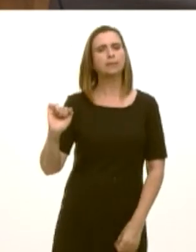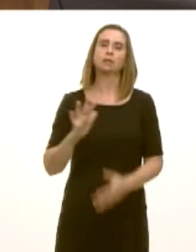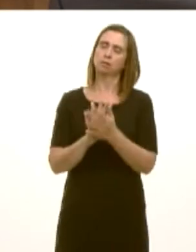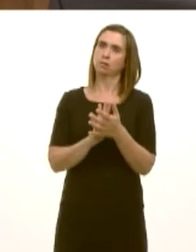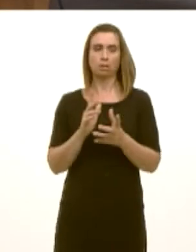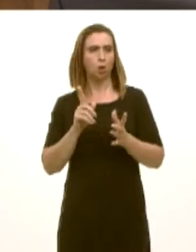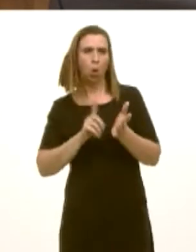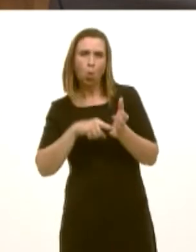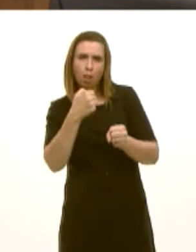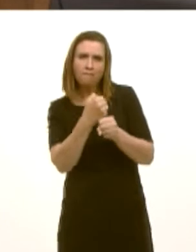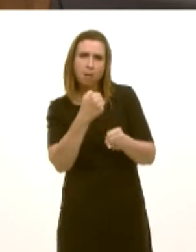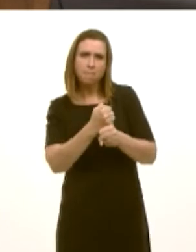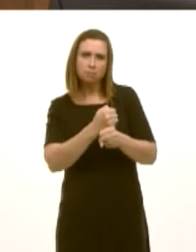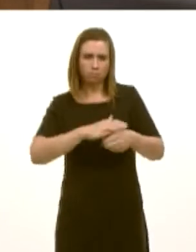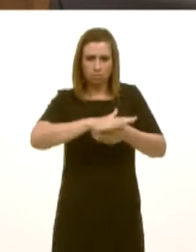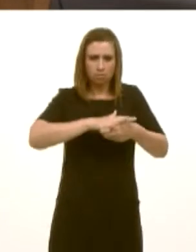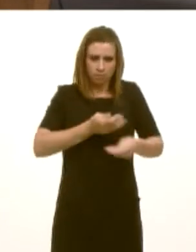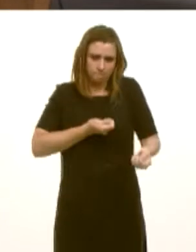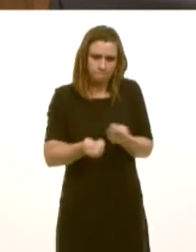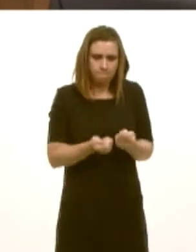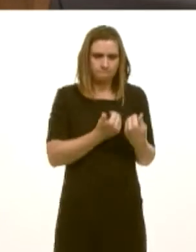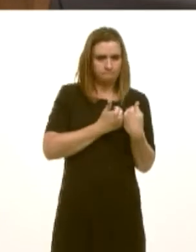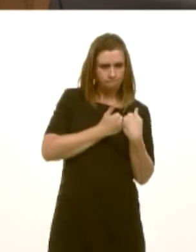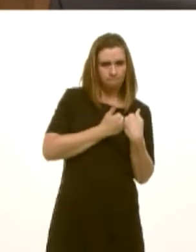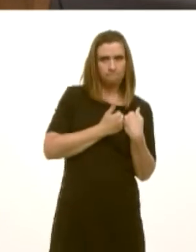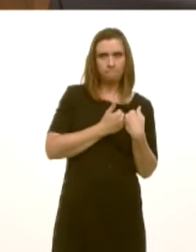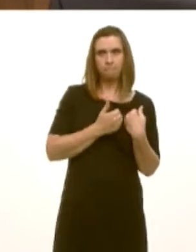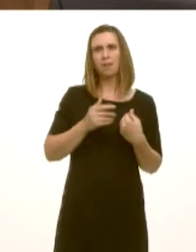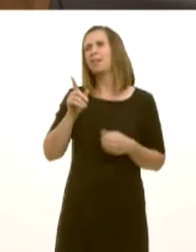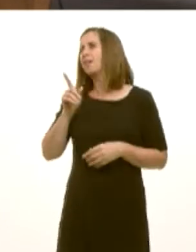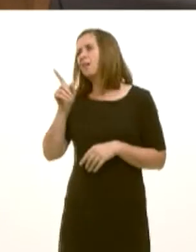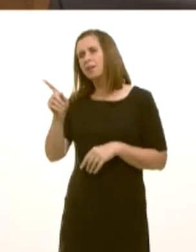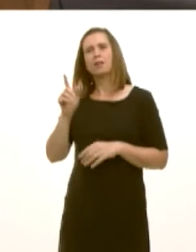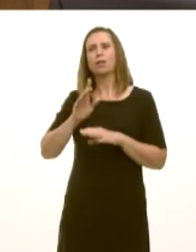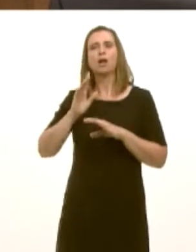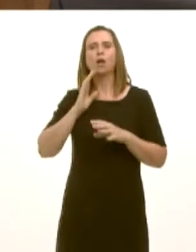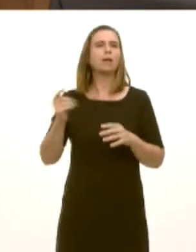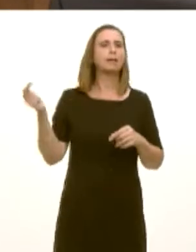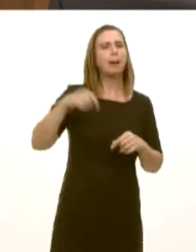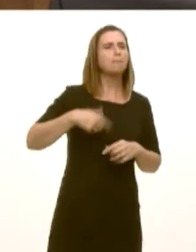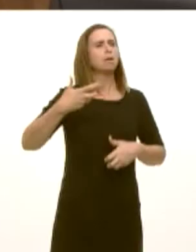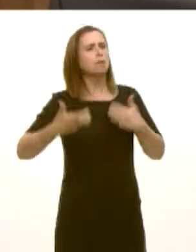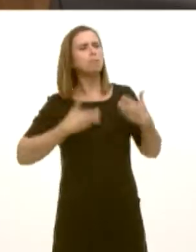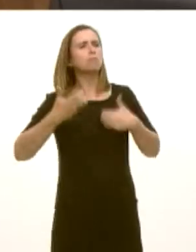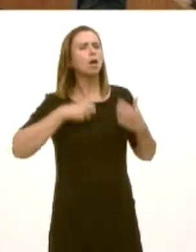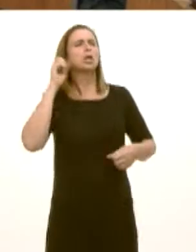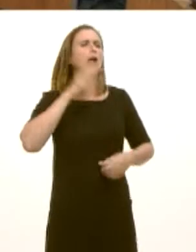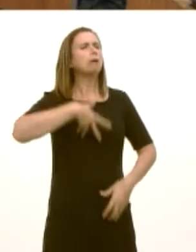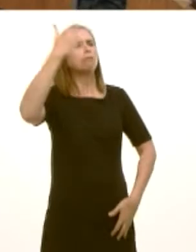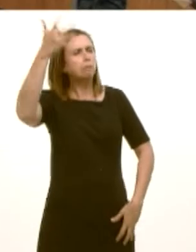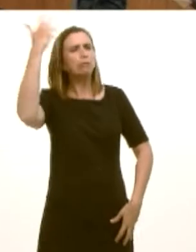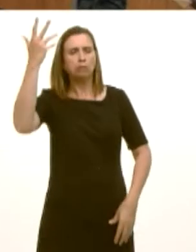government in Wales and acted as a responsible opposition, rather than simply coming in here